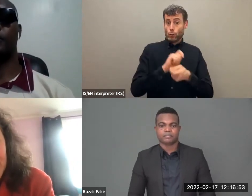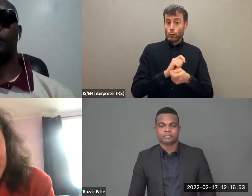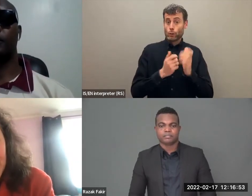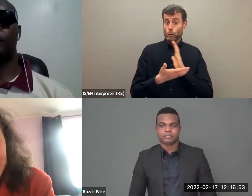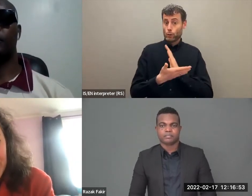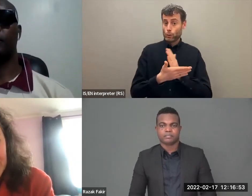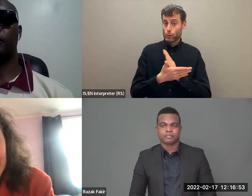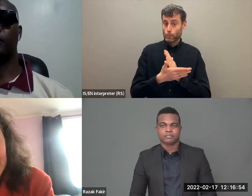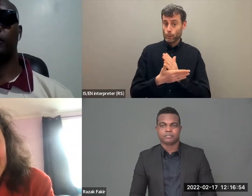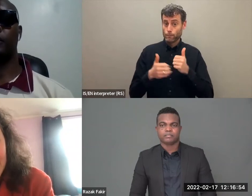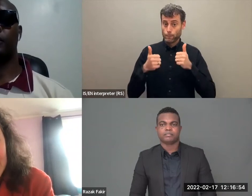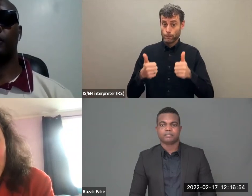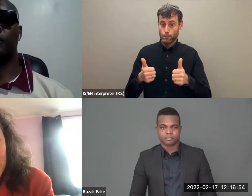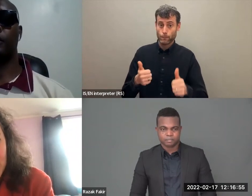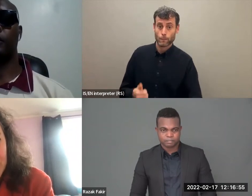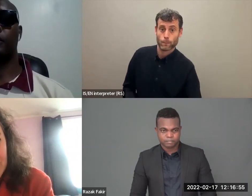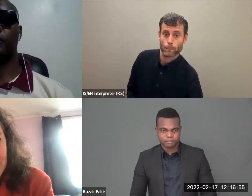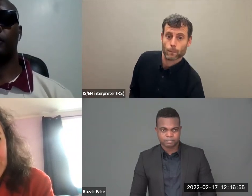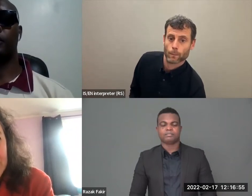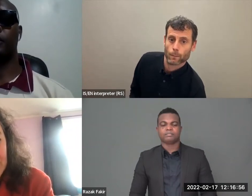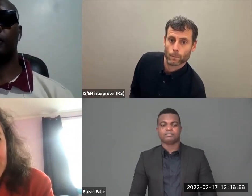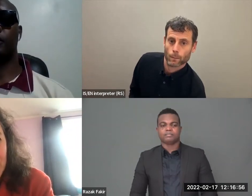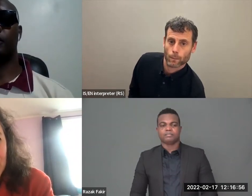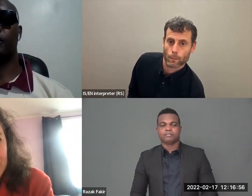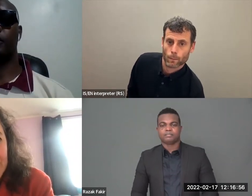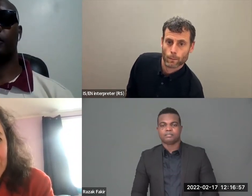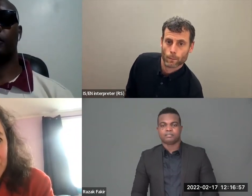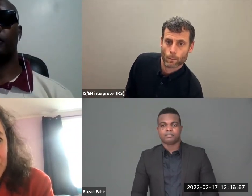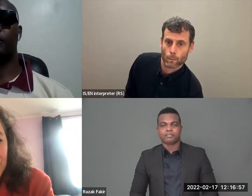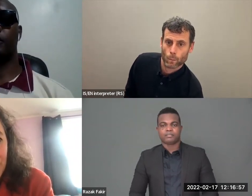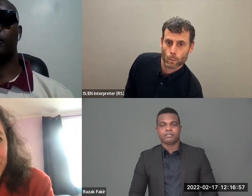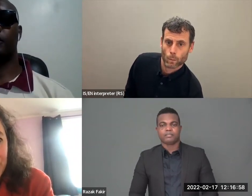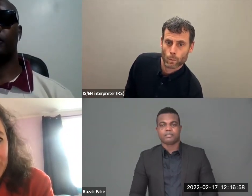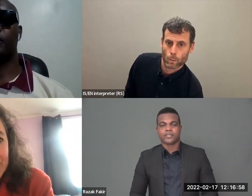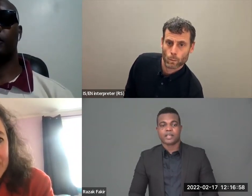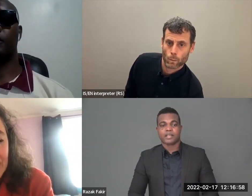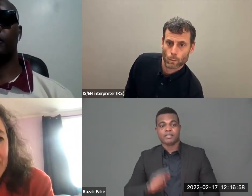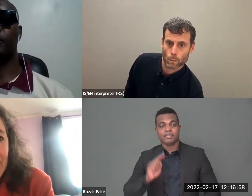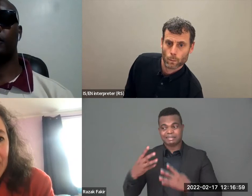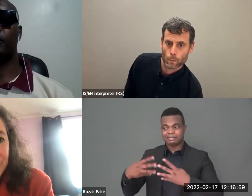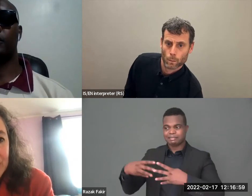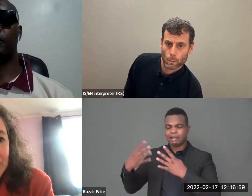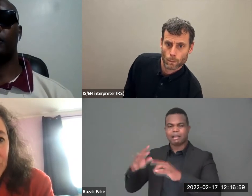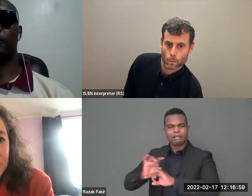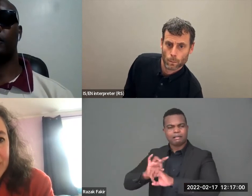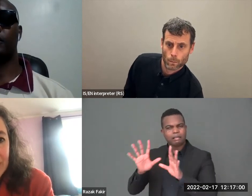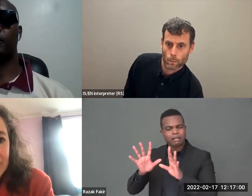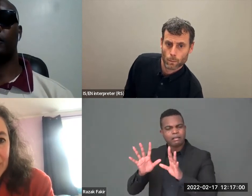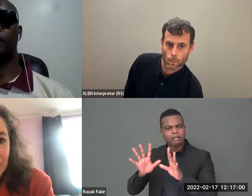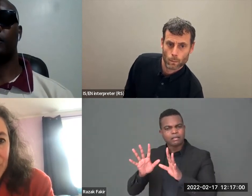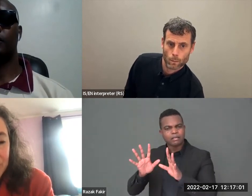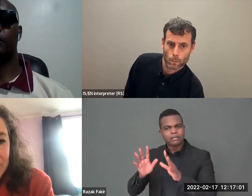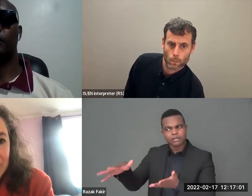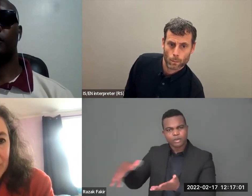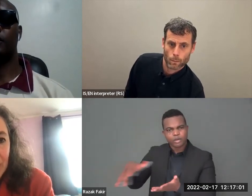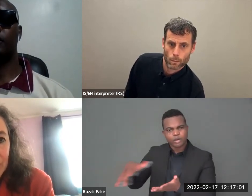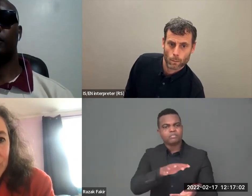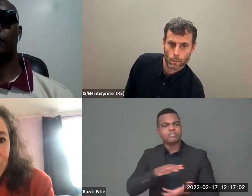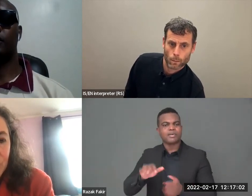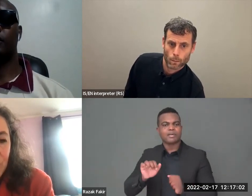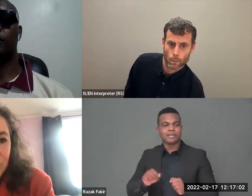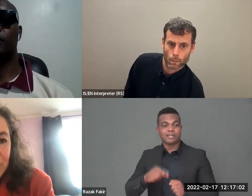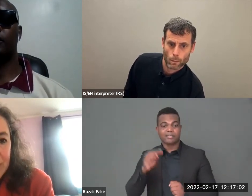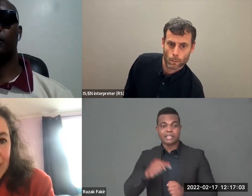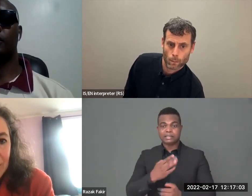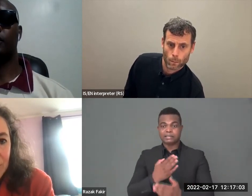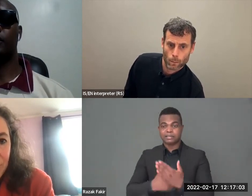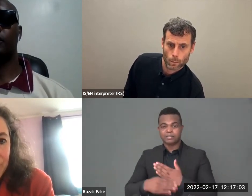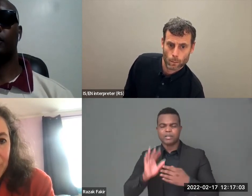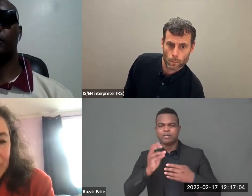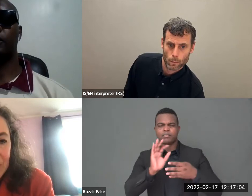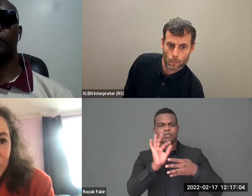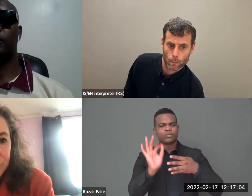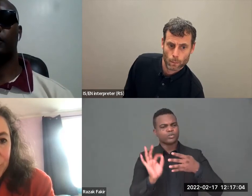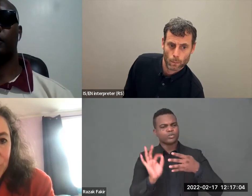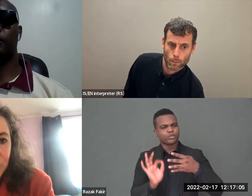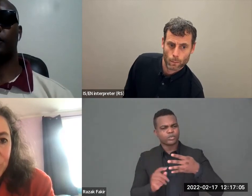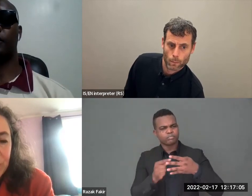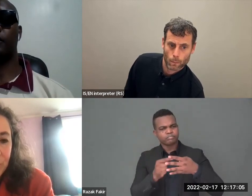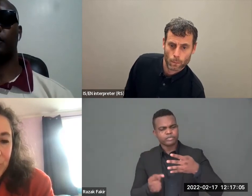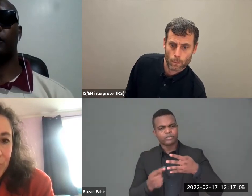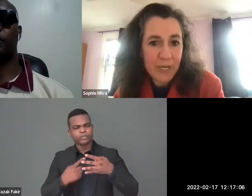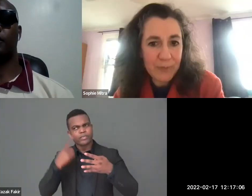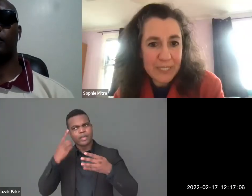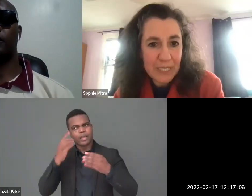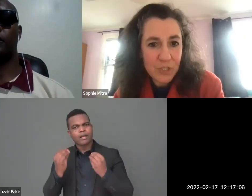Sophie Mitra: So i'll summarize a couple of key findings from the from the report and then start with the review of data sets worldwide so that will overlap, to some extent in some of the work that.